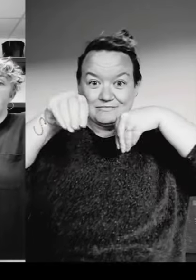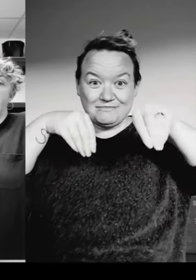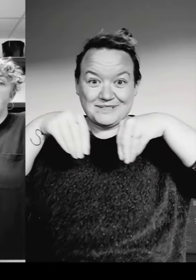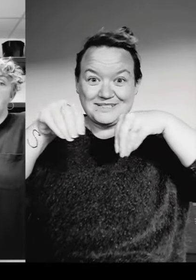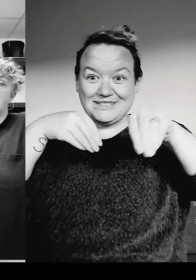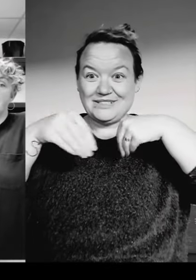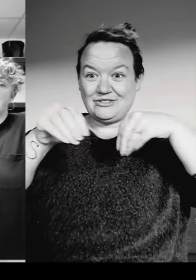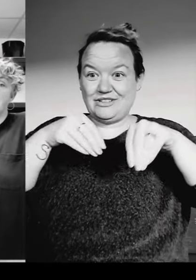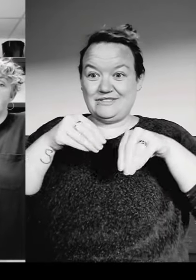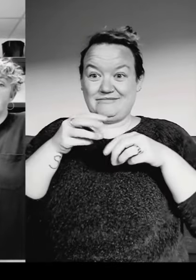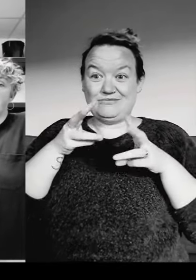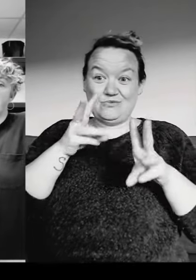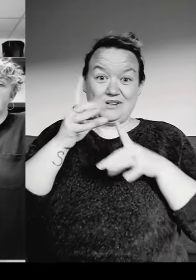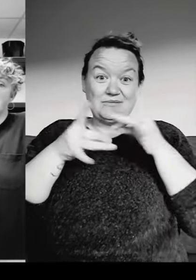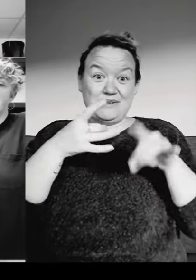We hope you can join us at one of our workshops. Thanks